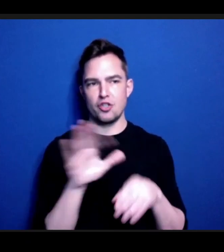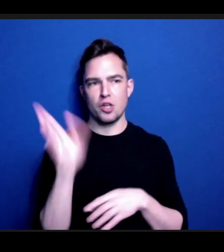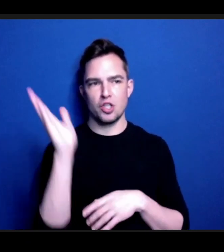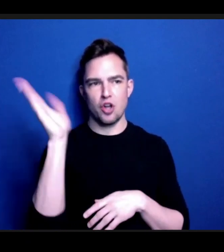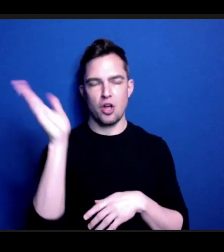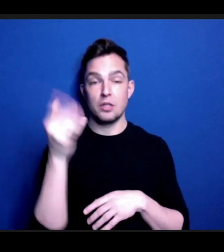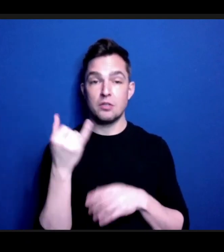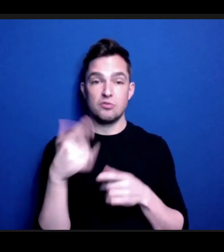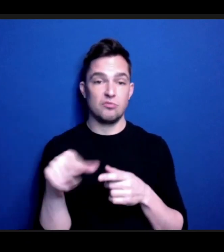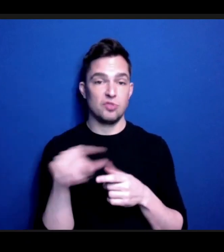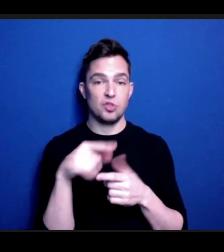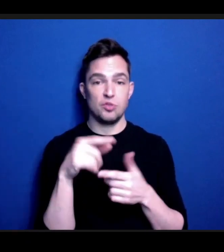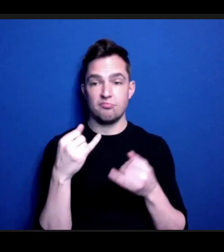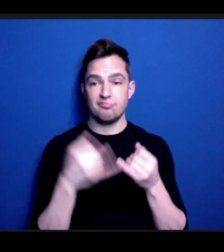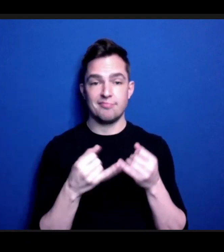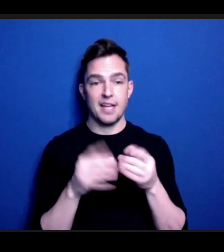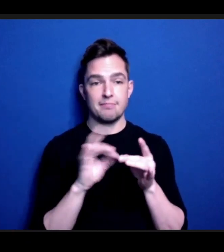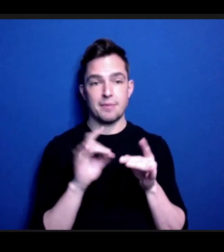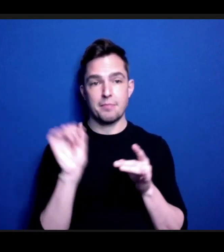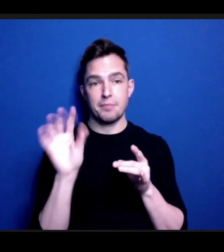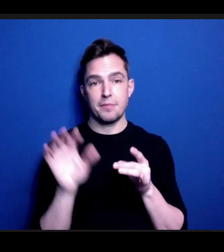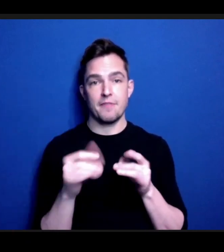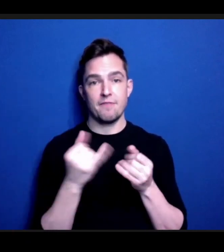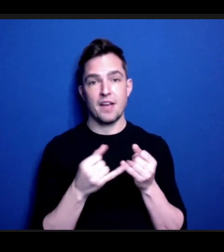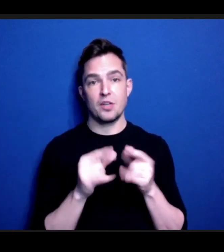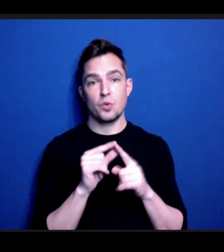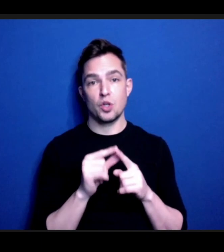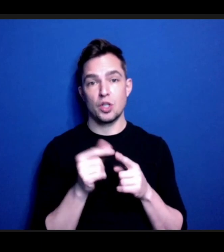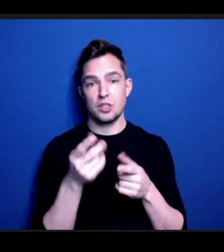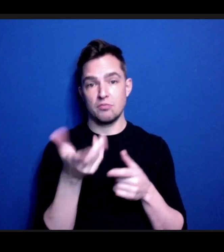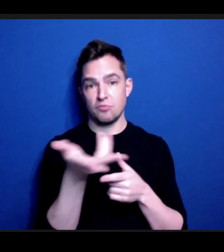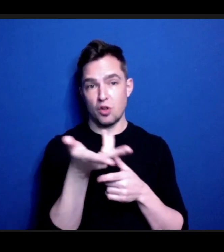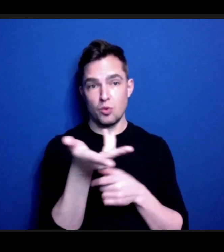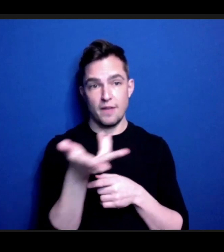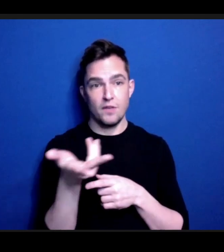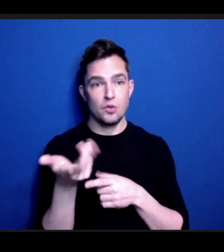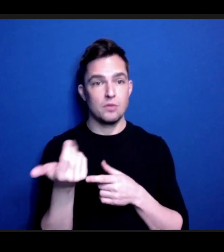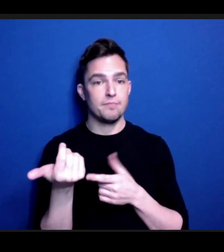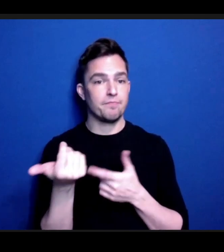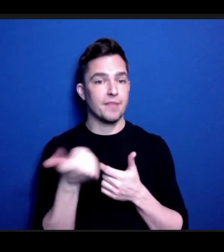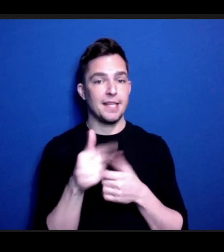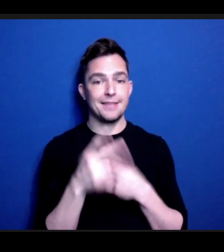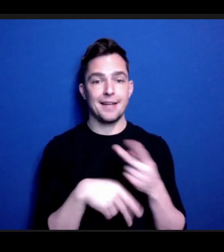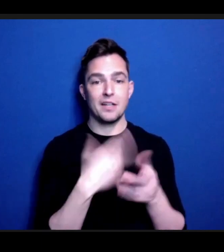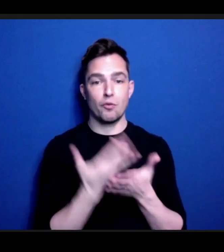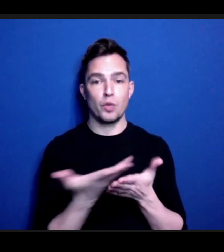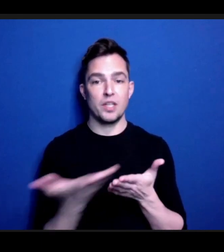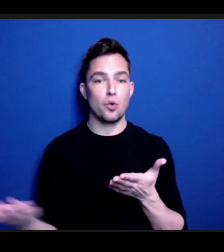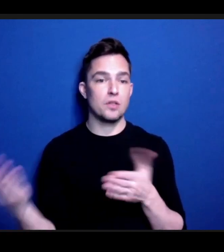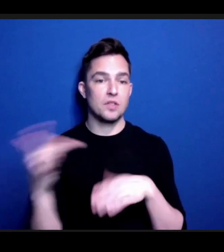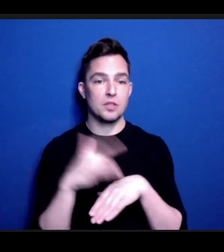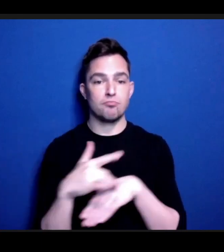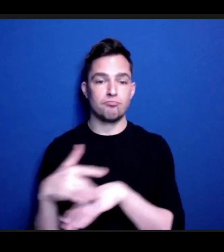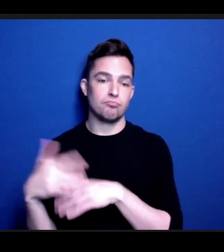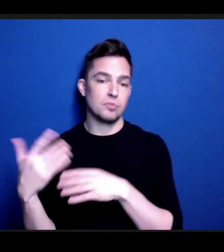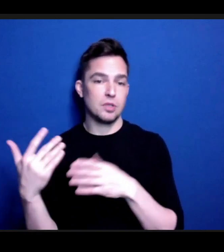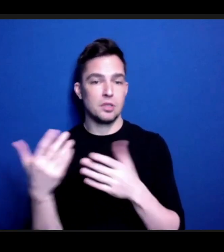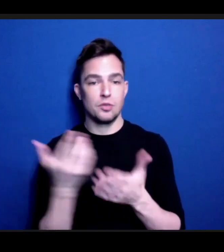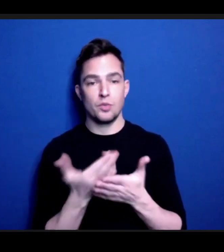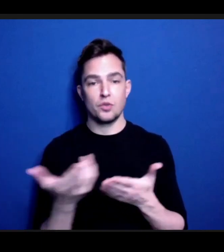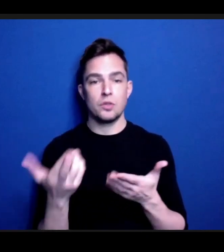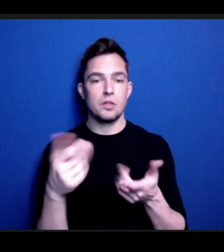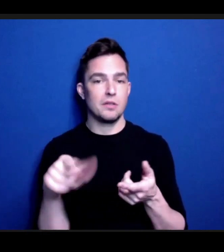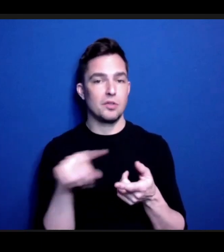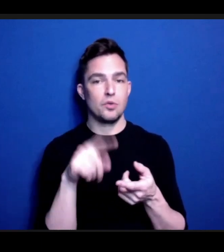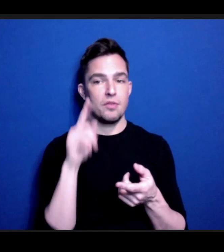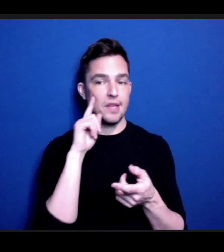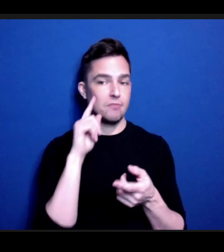to share any final words, any final resources that you think students, teachers, community